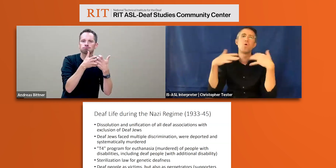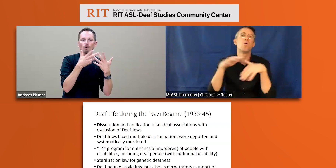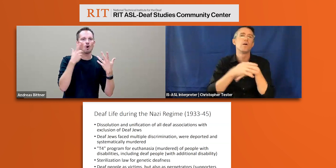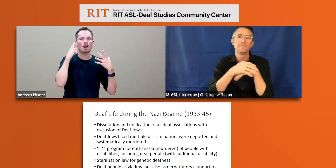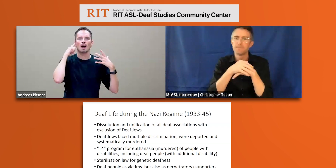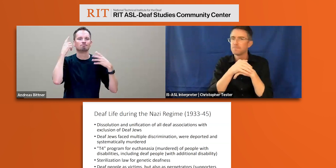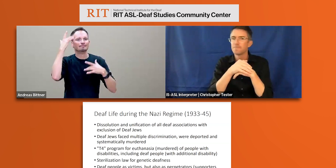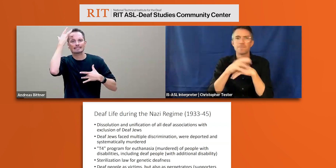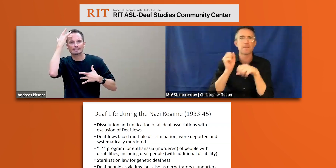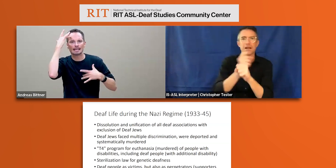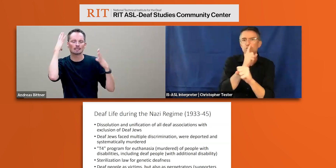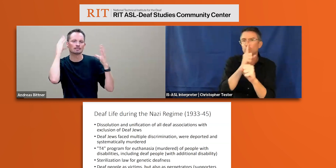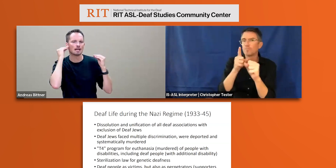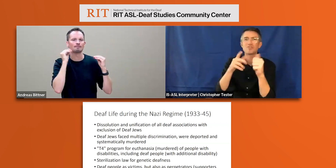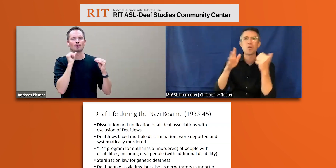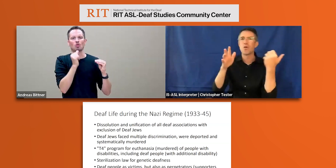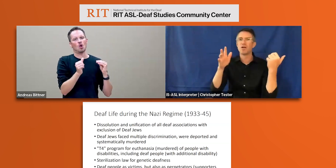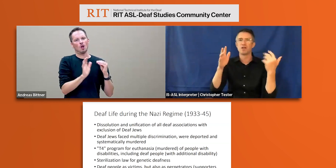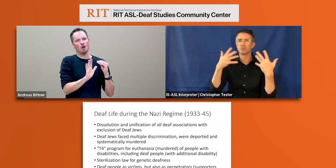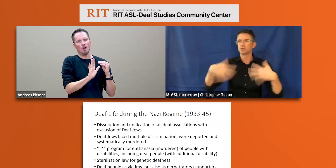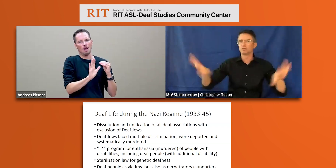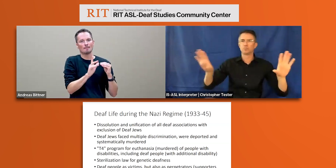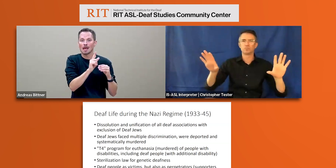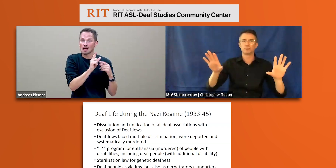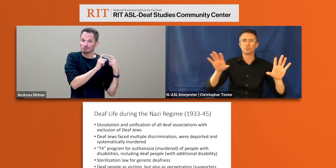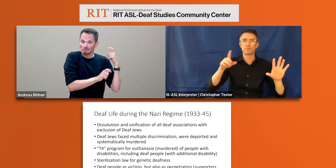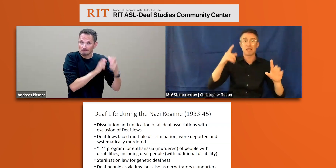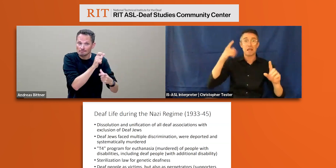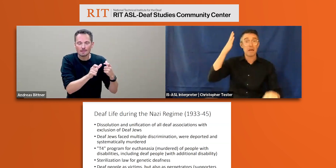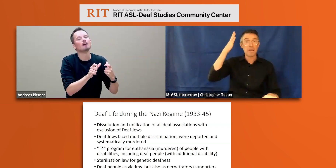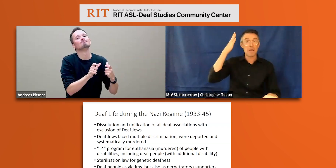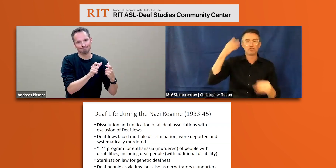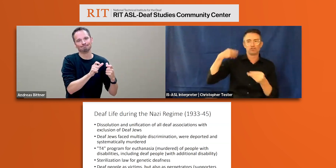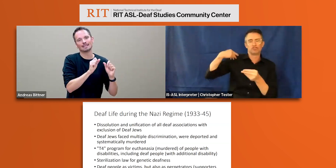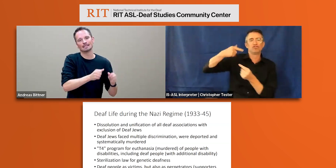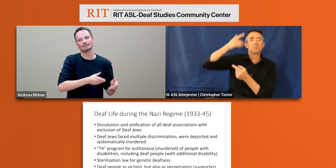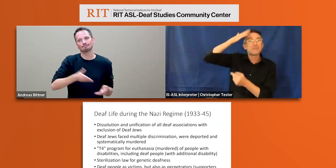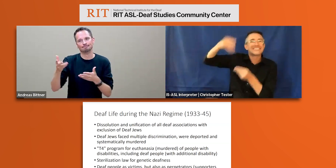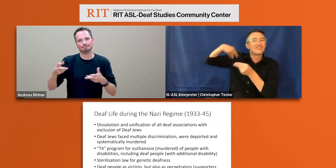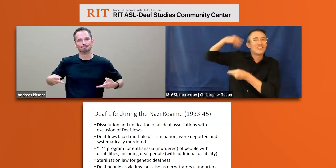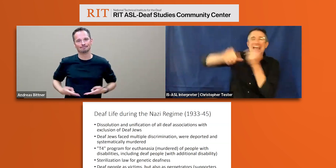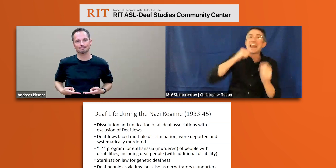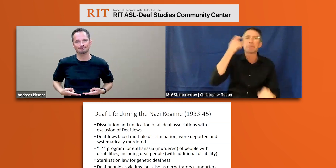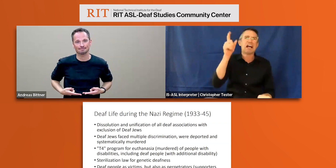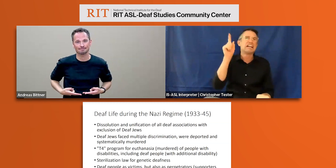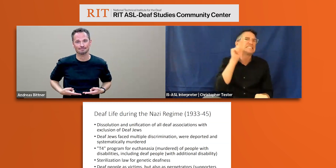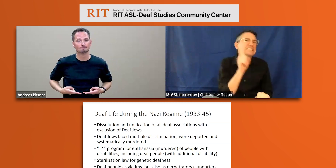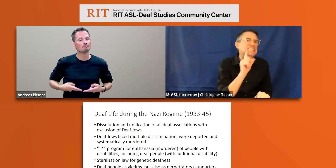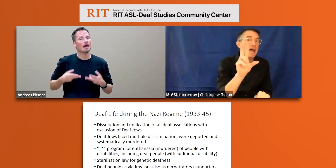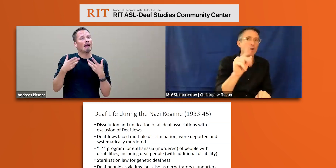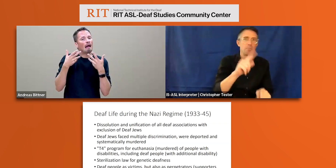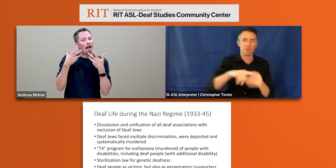And if there were many deaf families in their history, they would sterilize individuals.